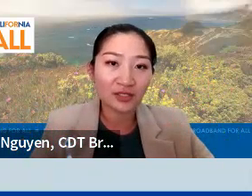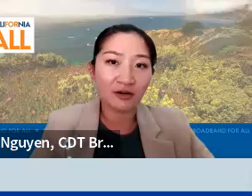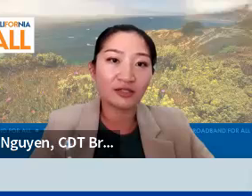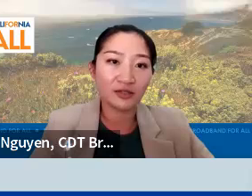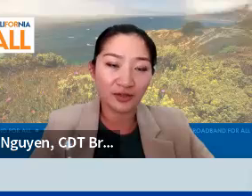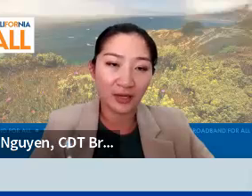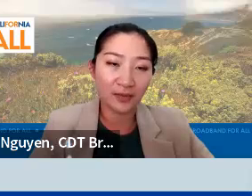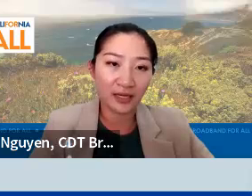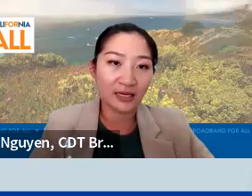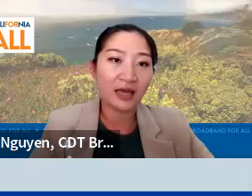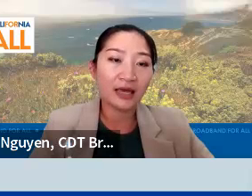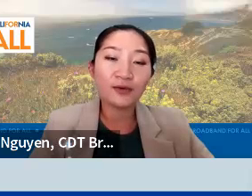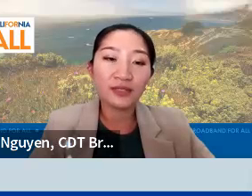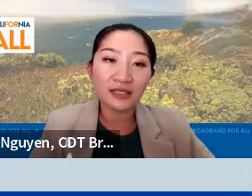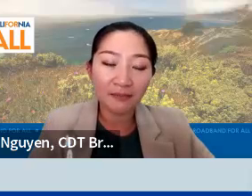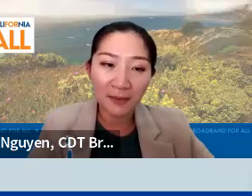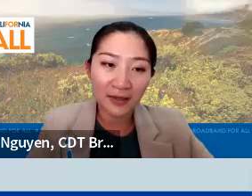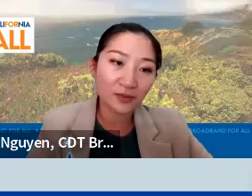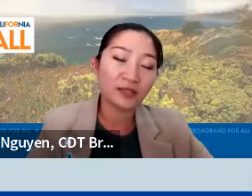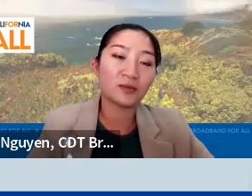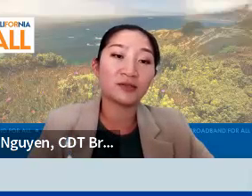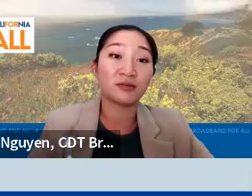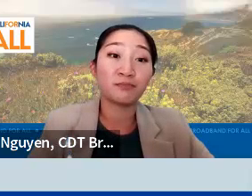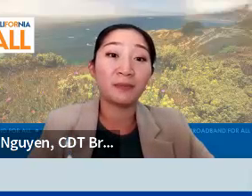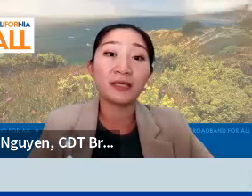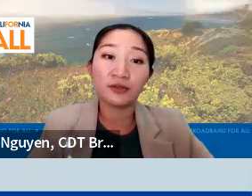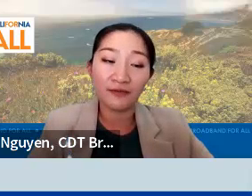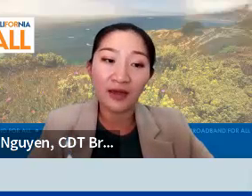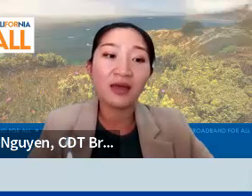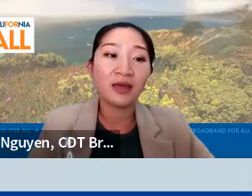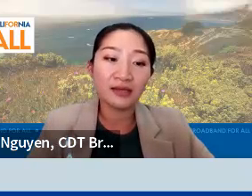which is our digital equity, equal system, mapping tool, as well as our public survey